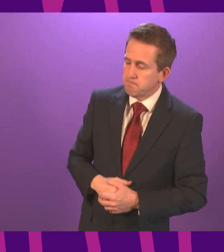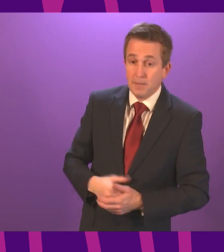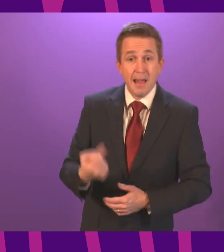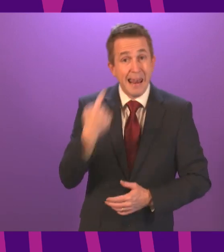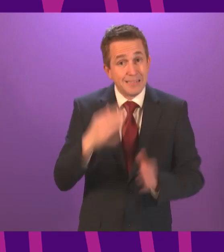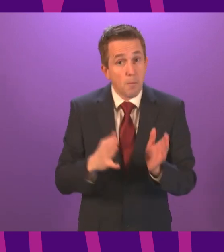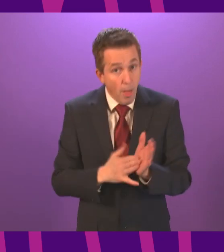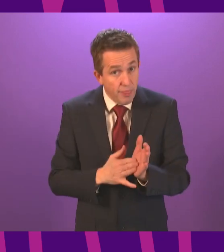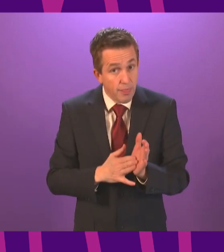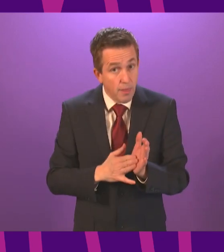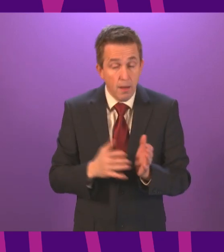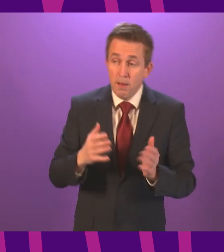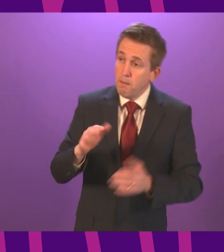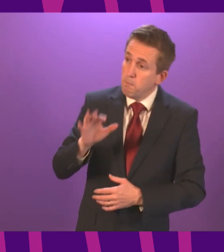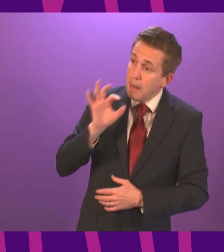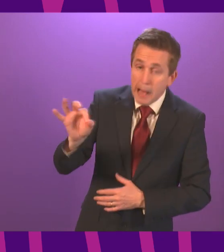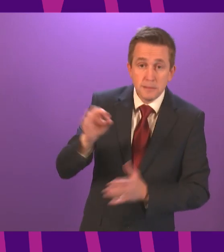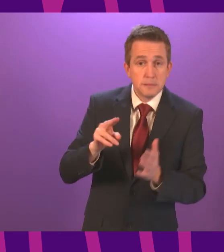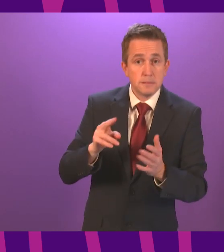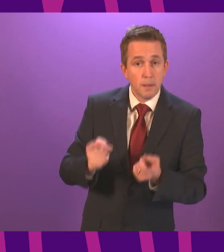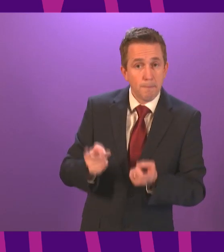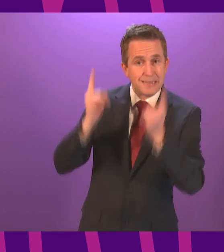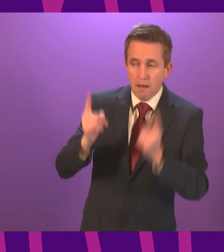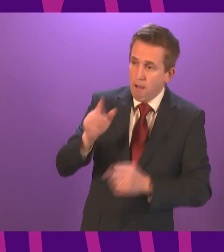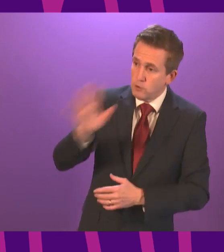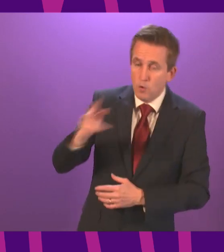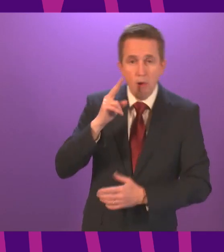consider a Christmas loneliness plan so that no one would be left sitting alone at their